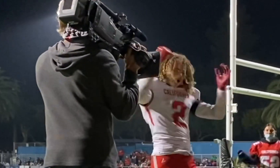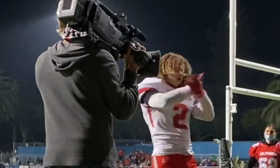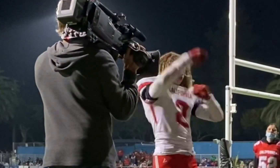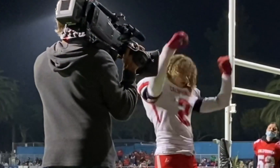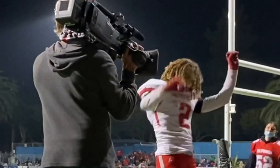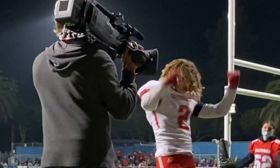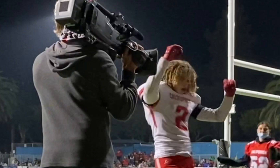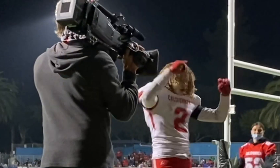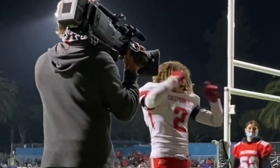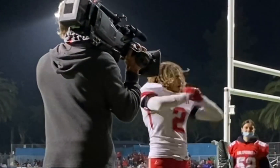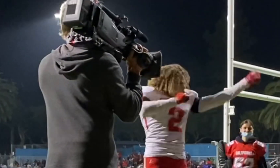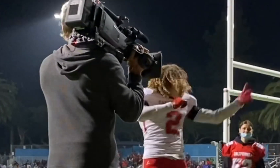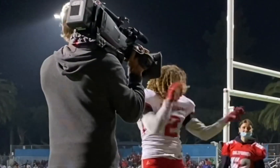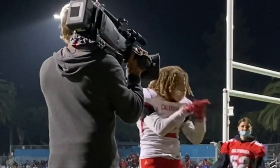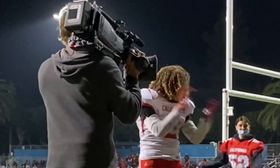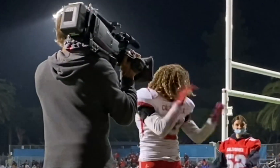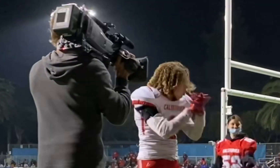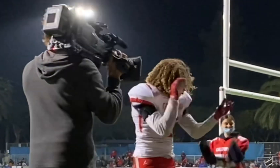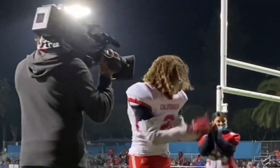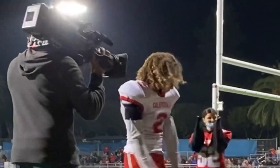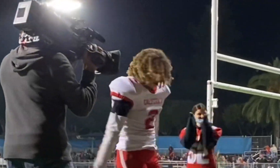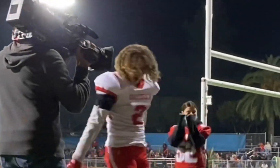the score is now 0- 0! let's finish the game STRONG! leggo!!